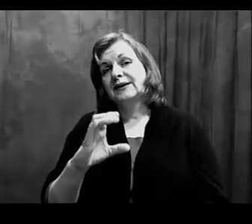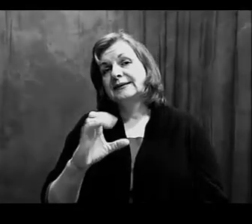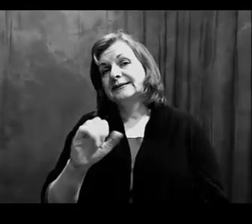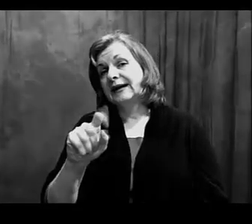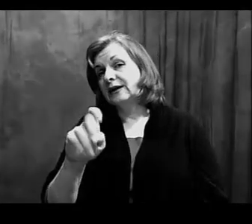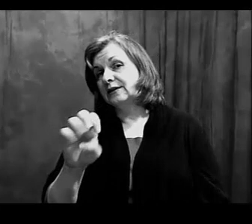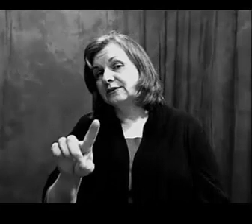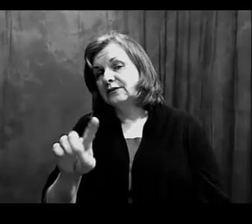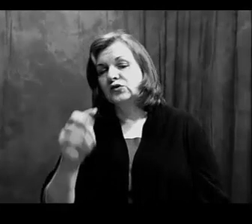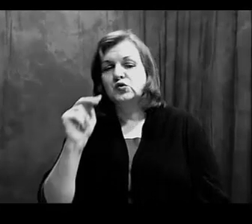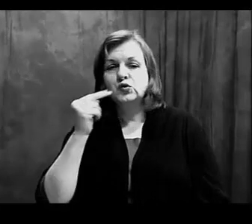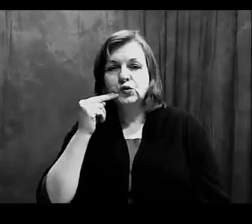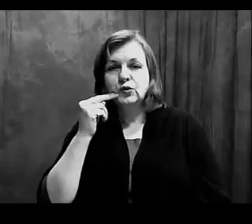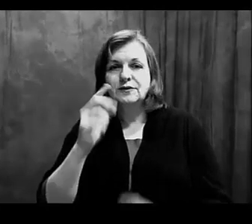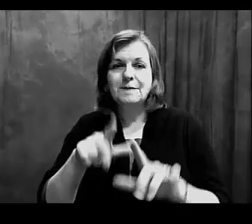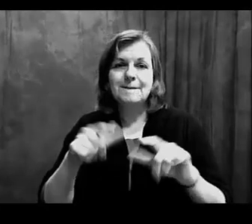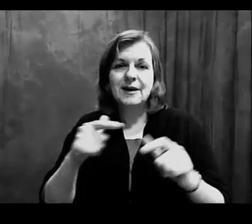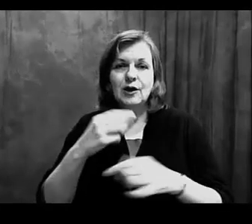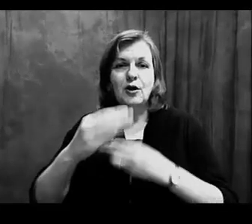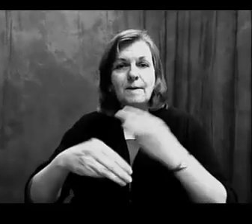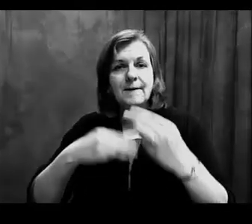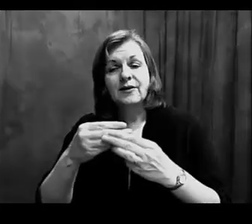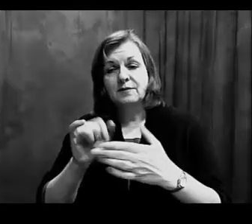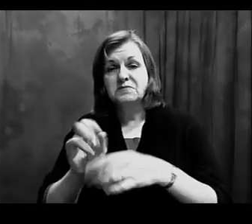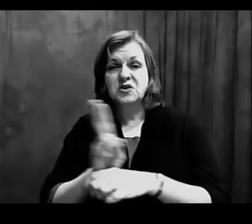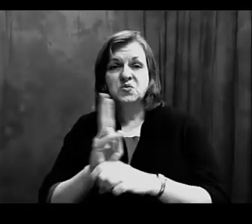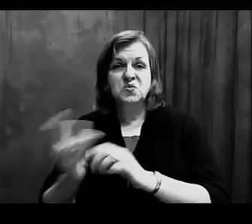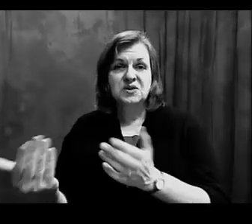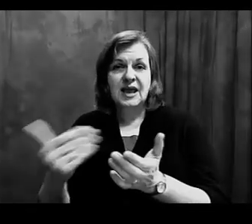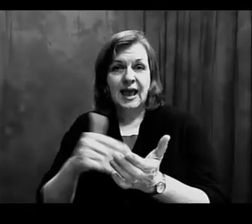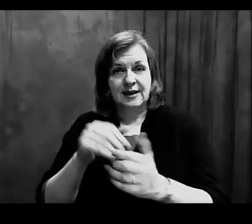anything that could be recycled